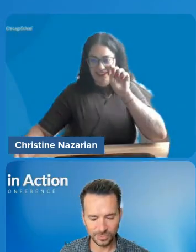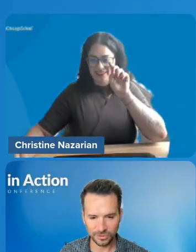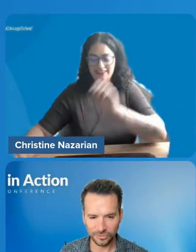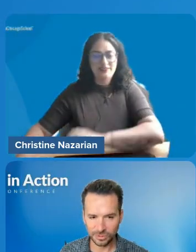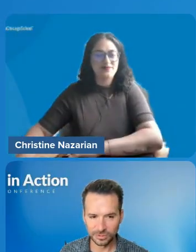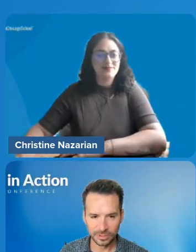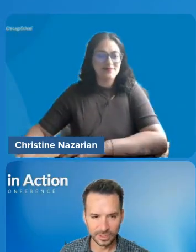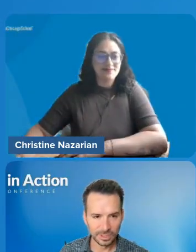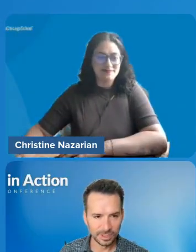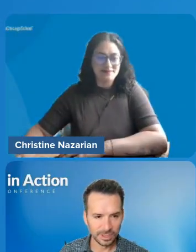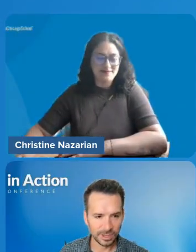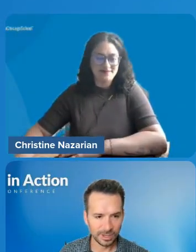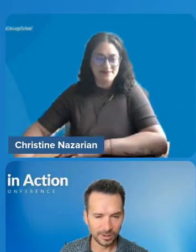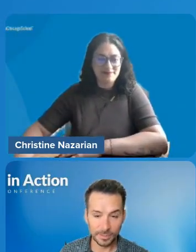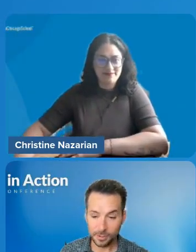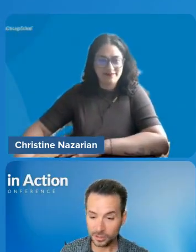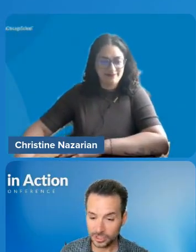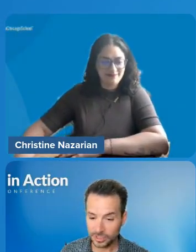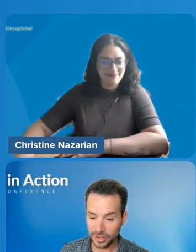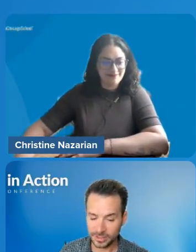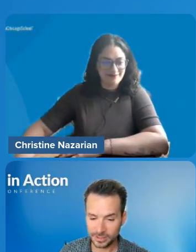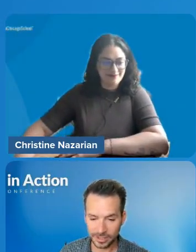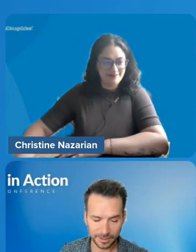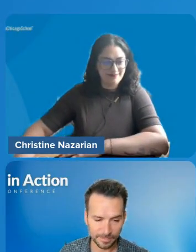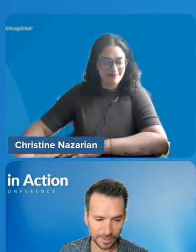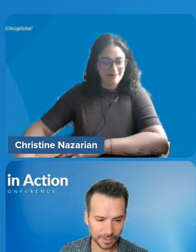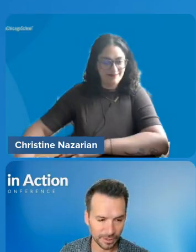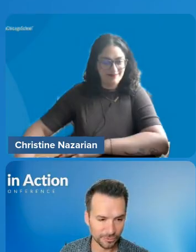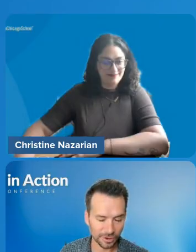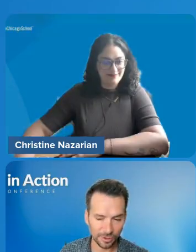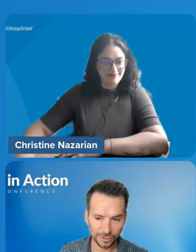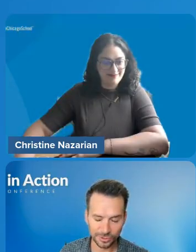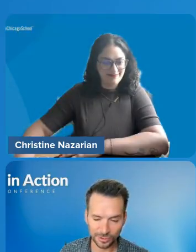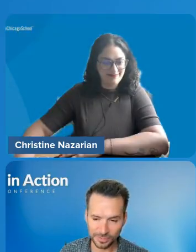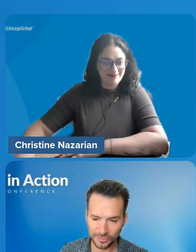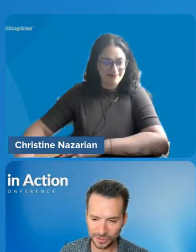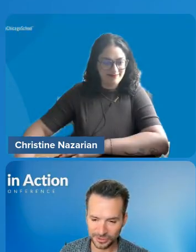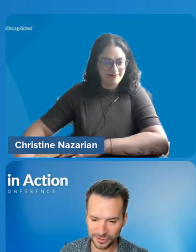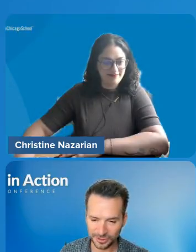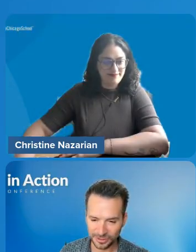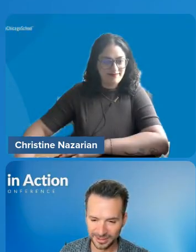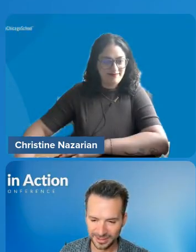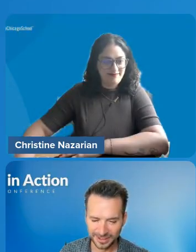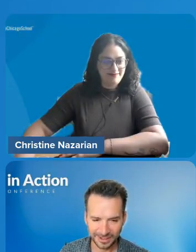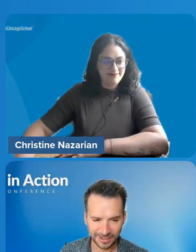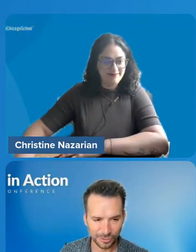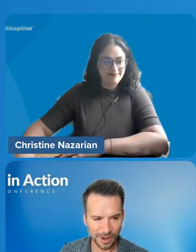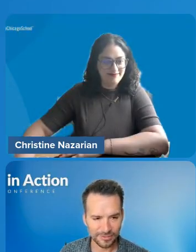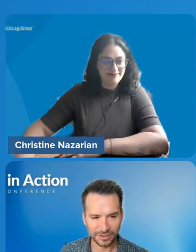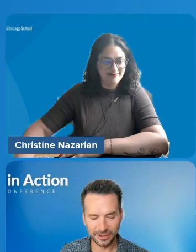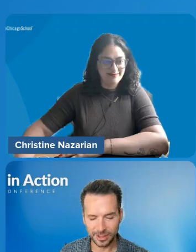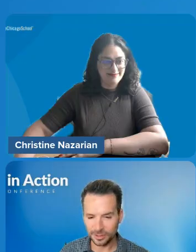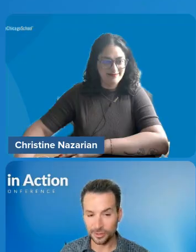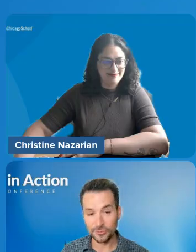There we go. Wonderful. Uh, apologize in advance. I, um, I'm getting over a cold, so my voice is a little, a little gravelly today, but hello everyone.